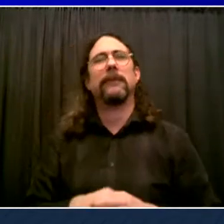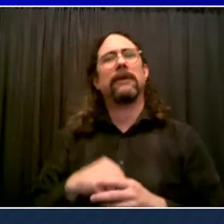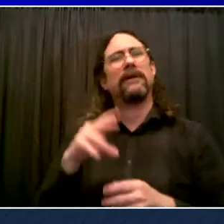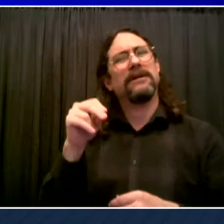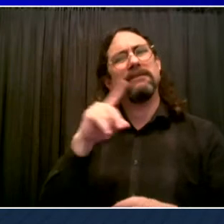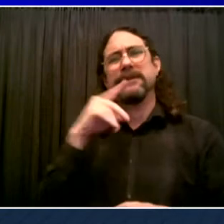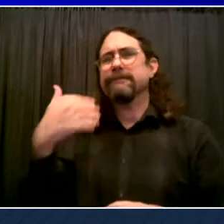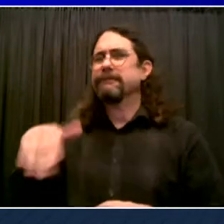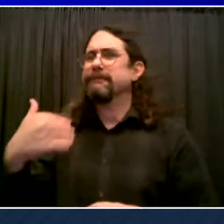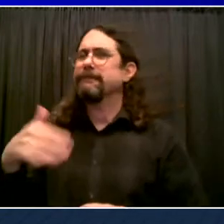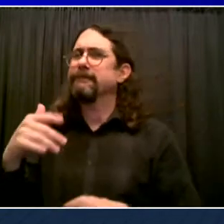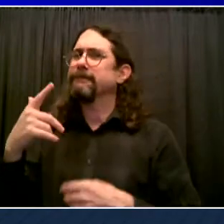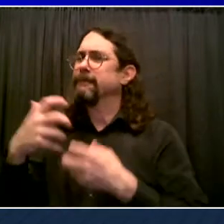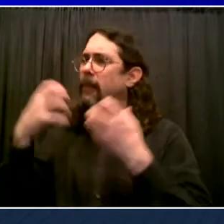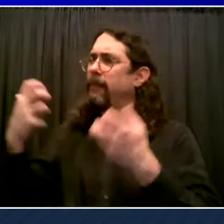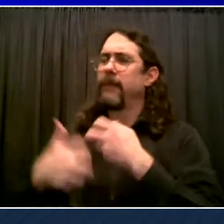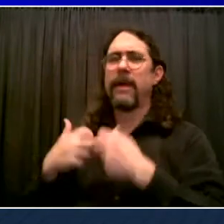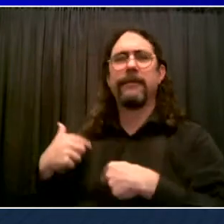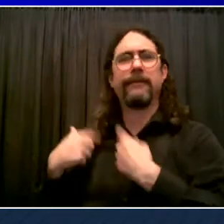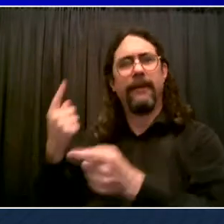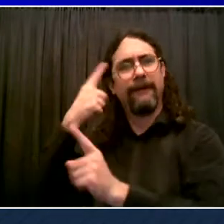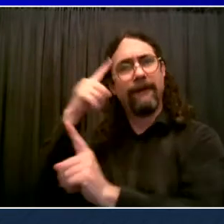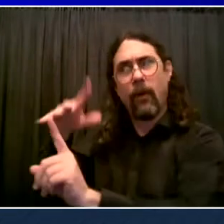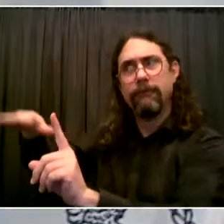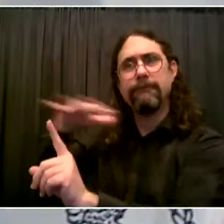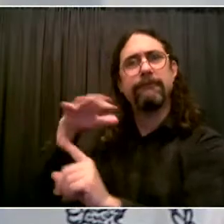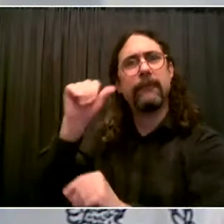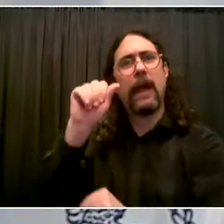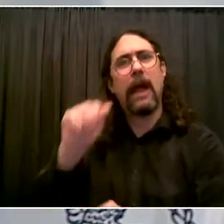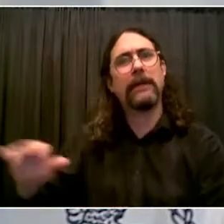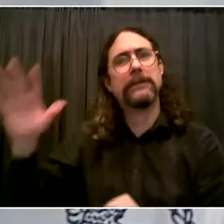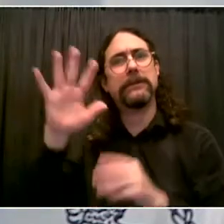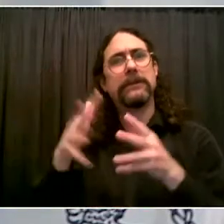GONE THROUGH SO MUCH THEY BORORE E THE BRUNT OF